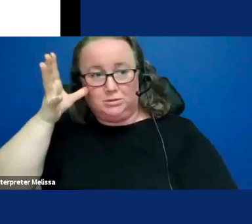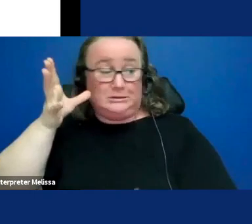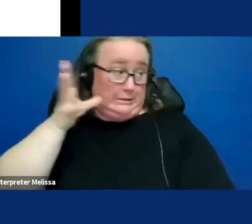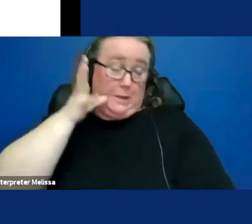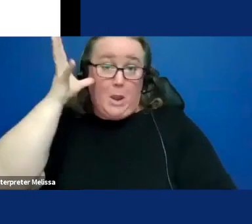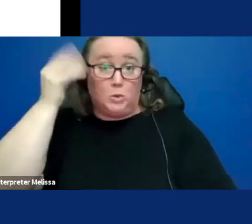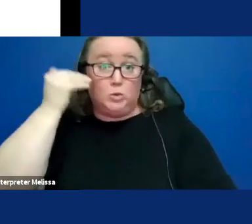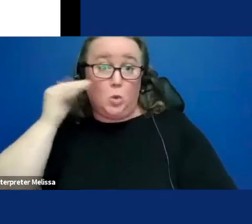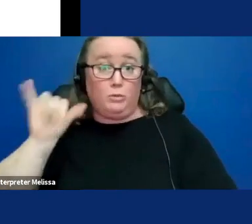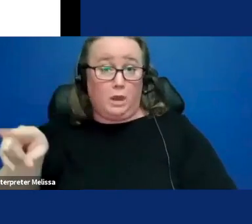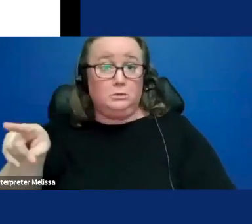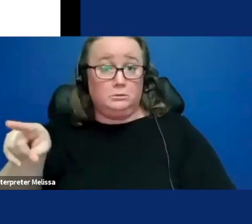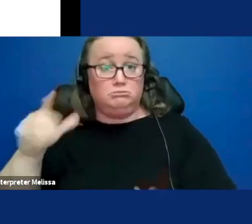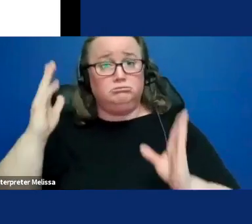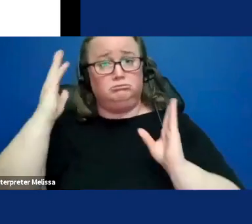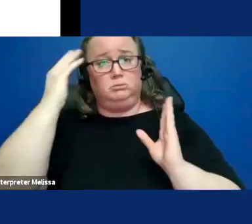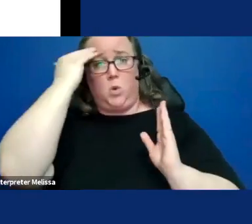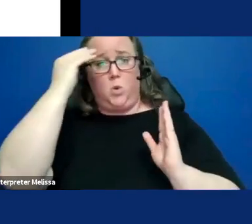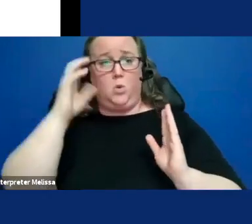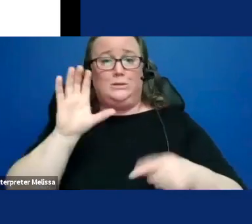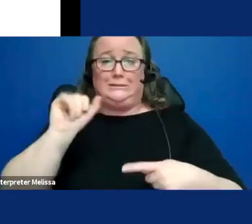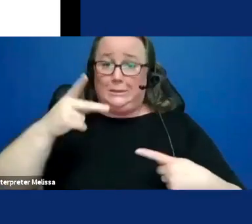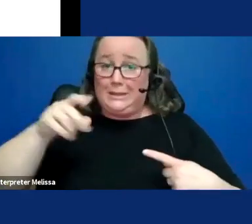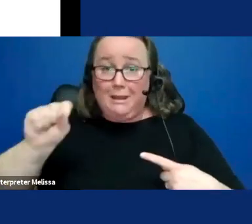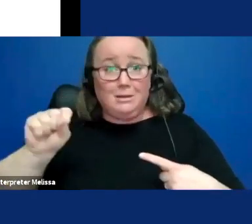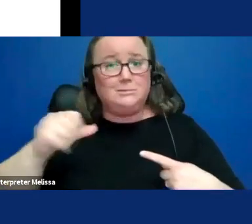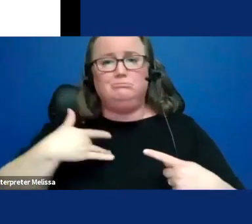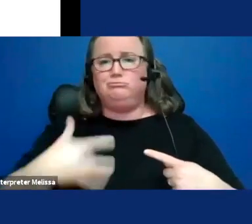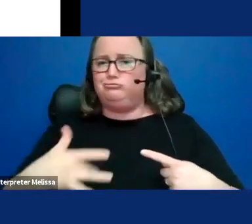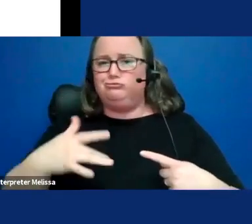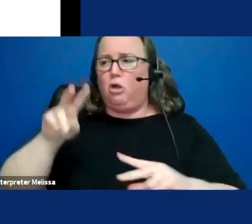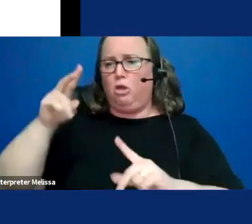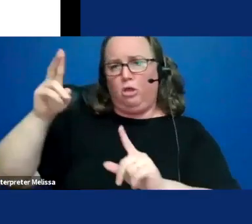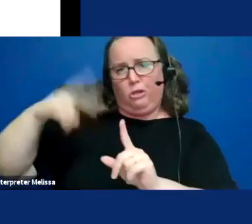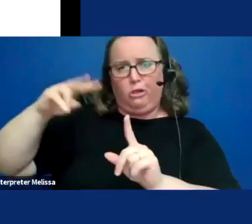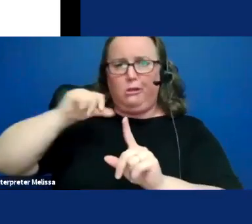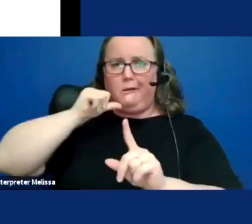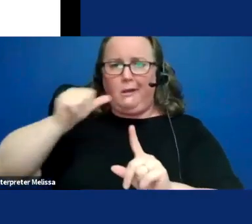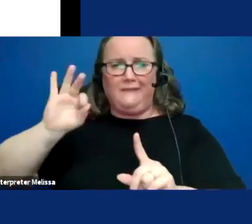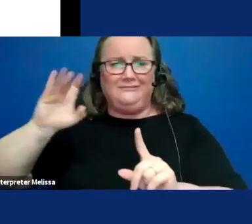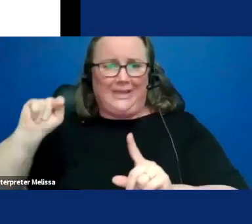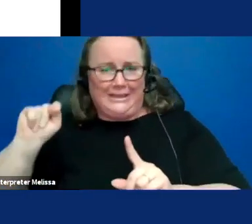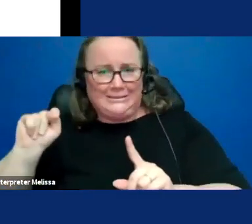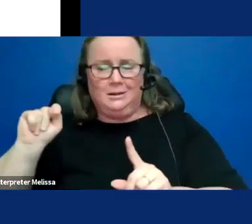They're aware that CPS is predisposed to viewing them as unfit if they have a disability marker